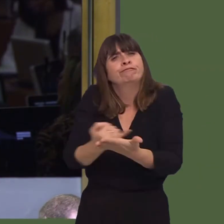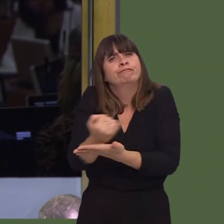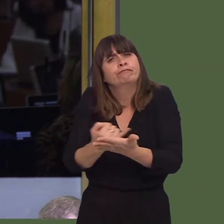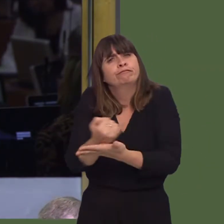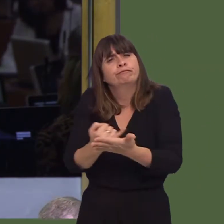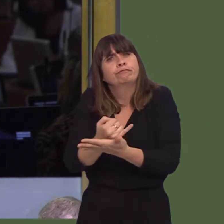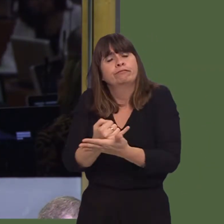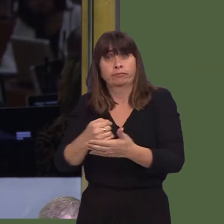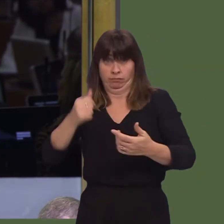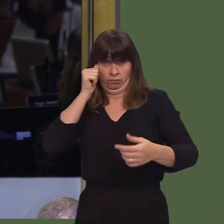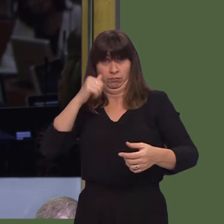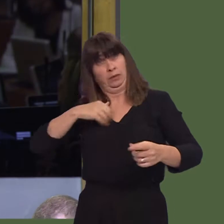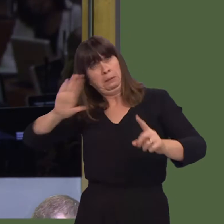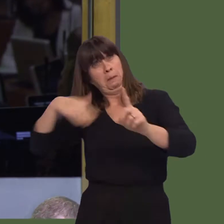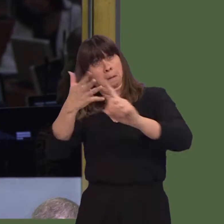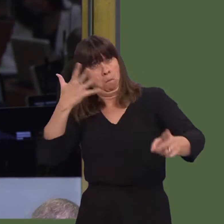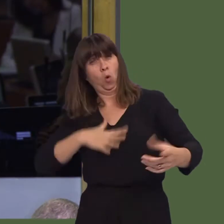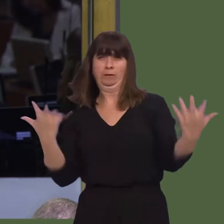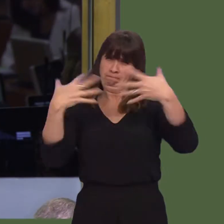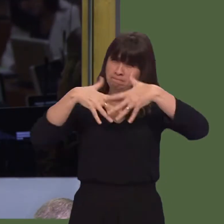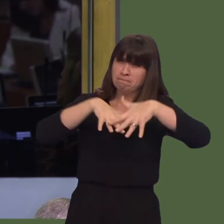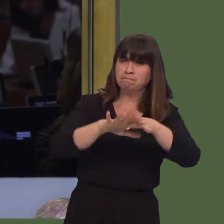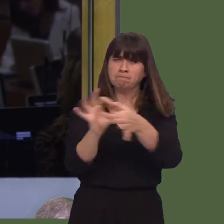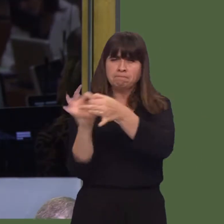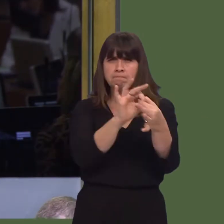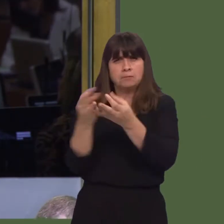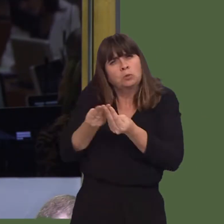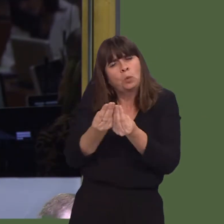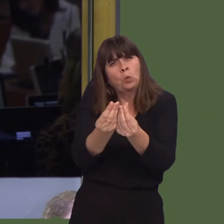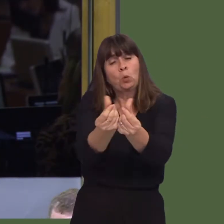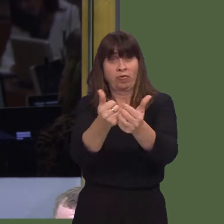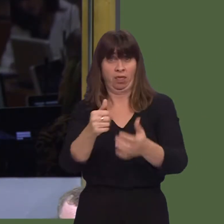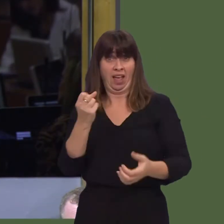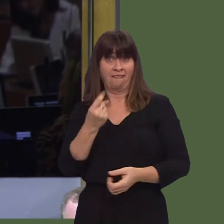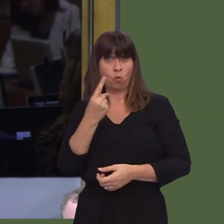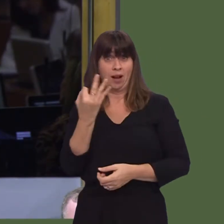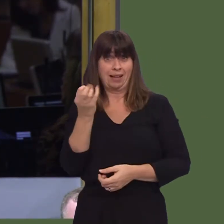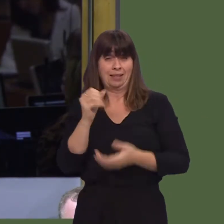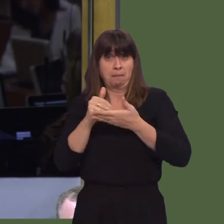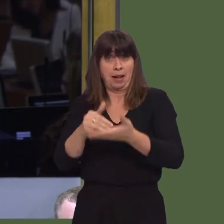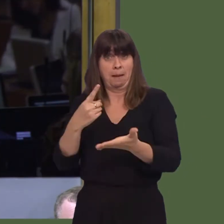We have the announcement of a further £180 million today to deliver seamless health and